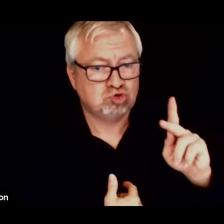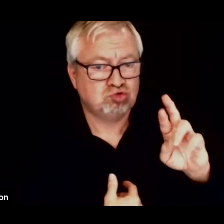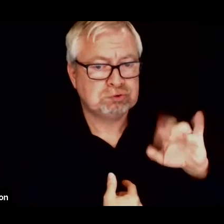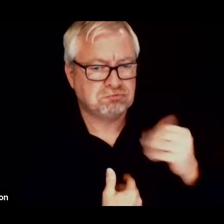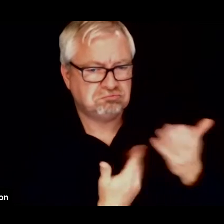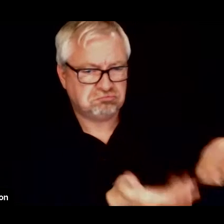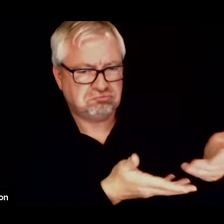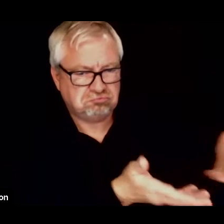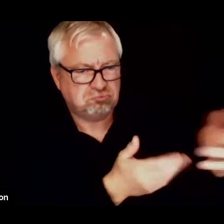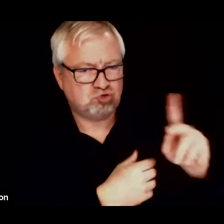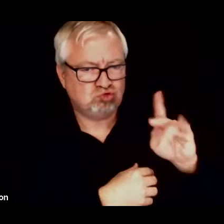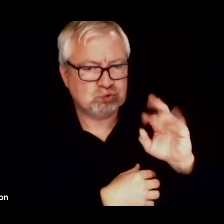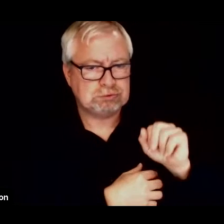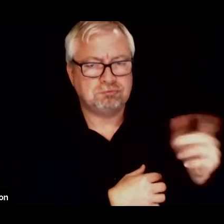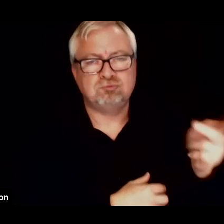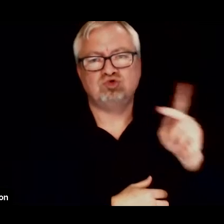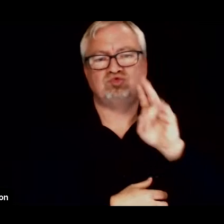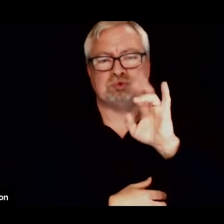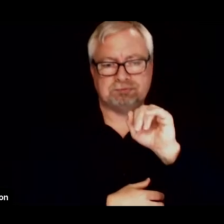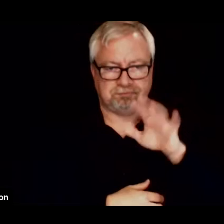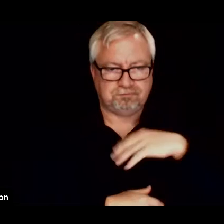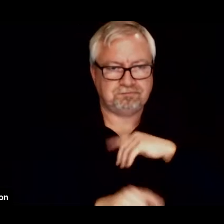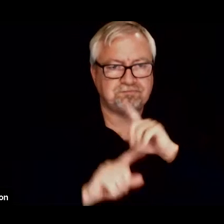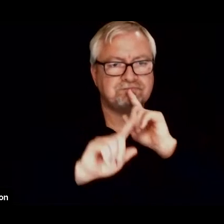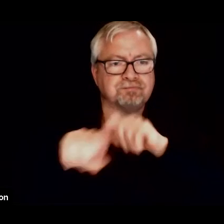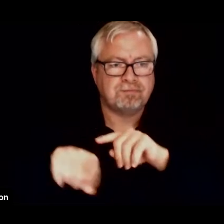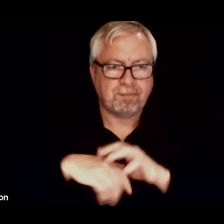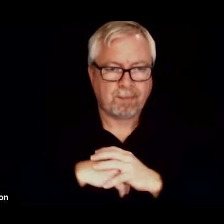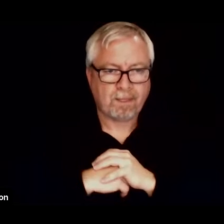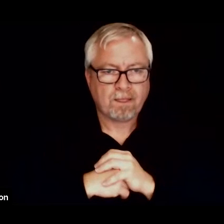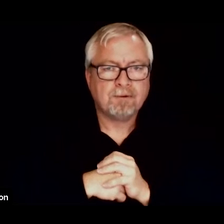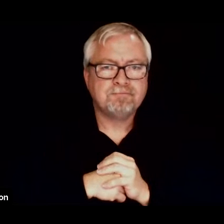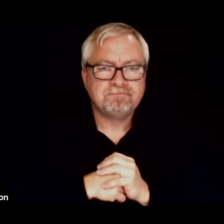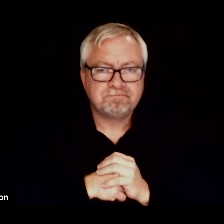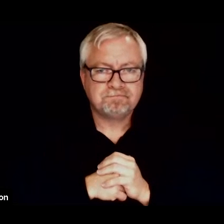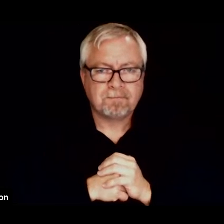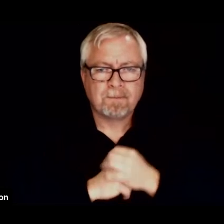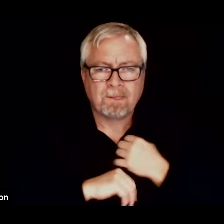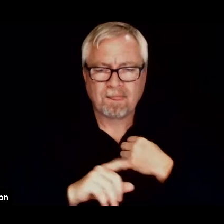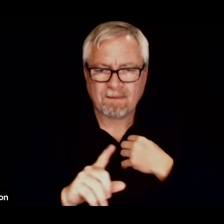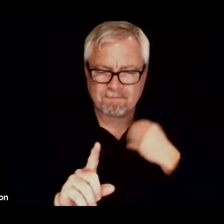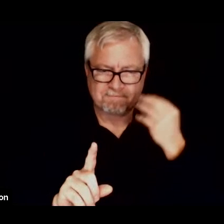so you know what deal i just realized i say the first part of your oh the